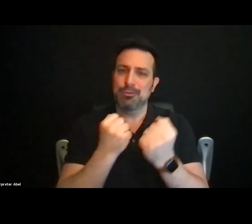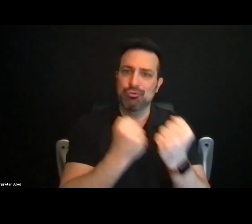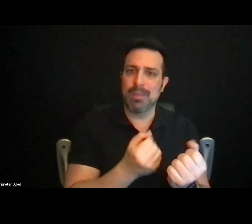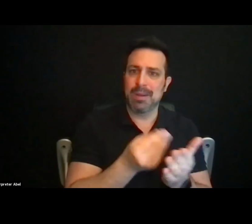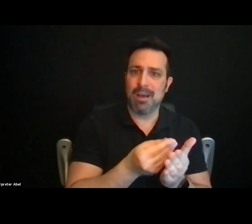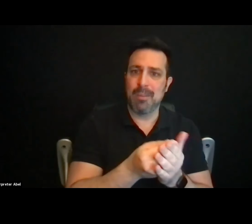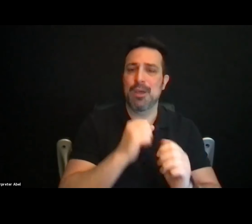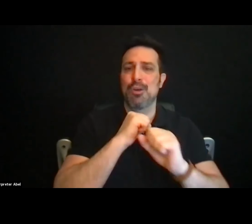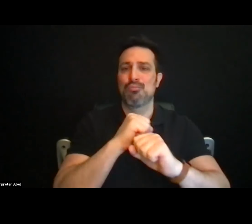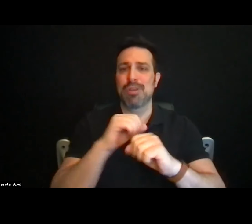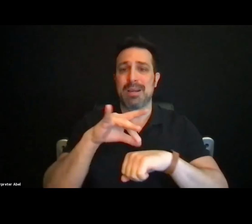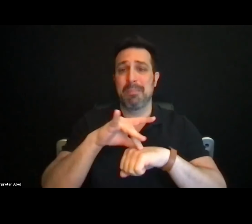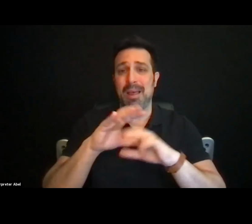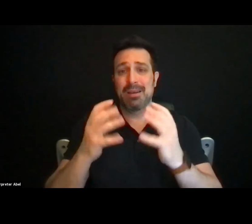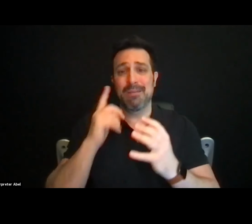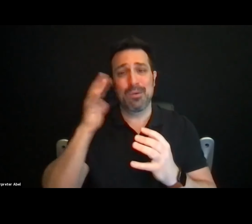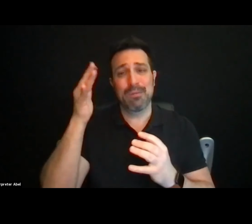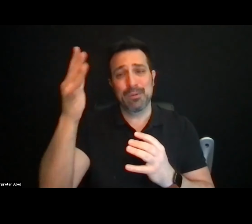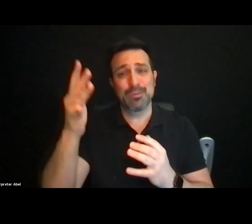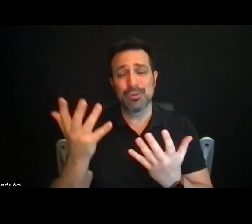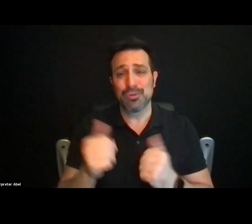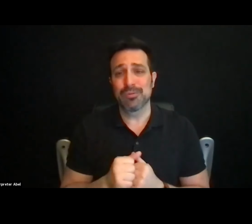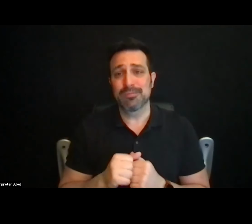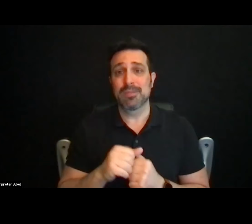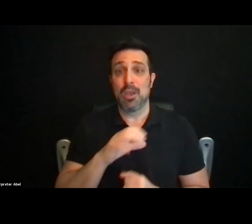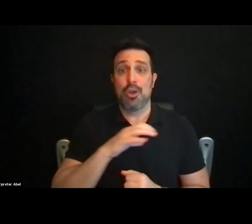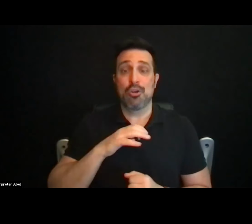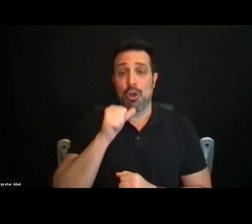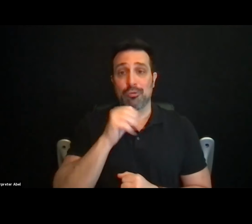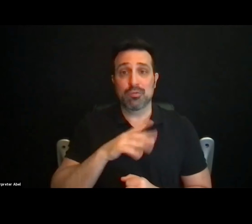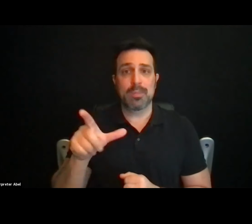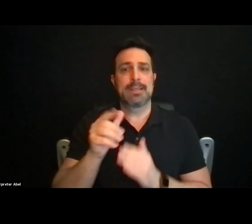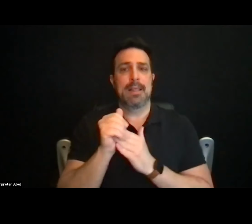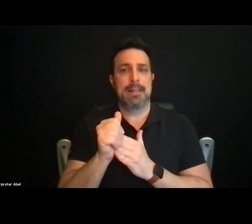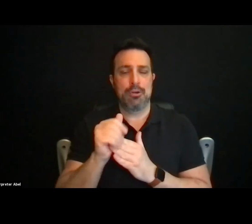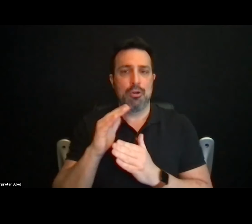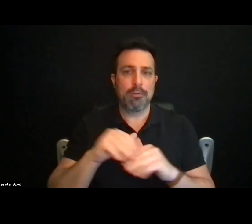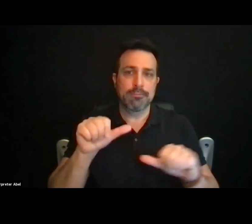the climate crisis where she is fighting for comprehensive policies that mitigate climate change, strengthen the economy